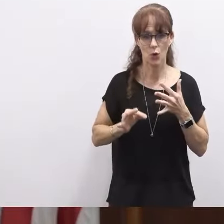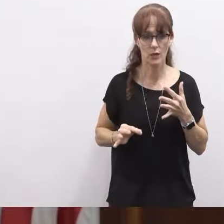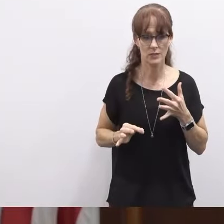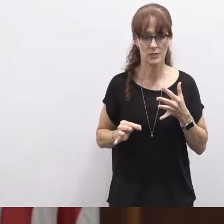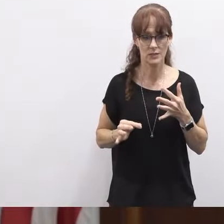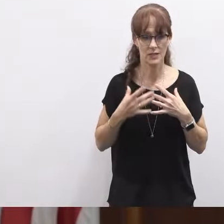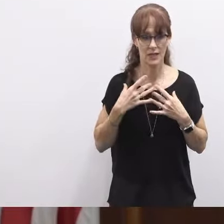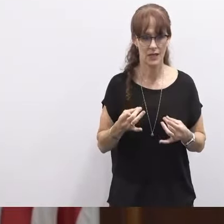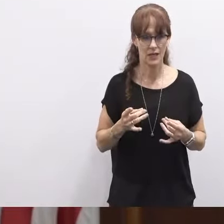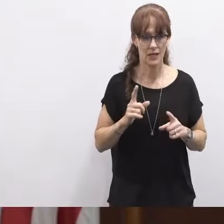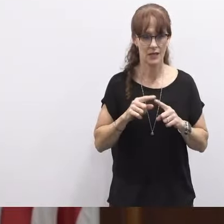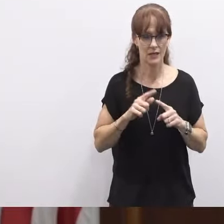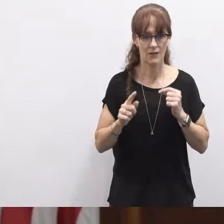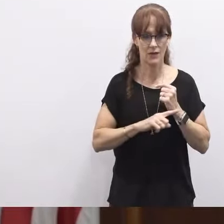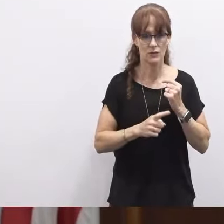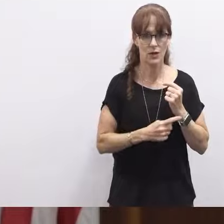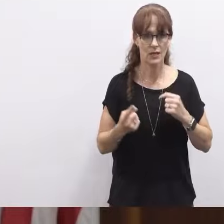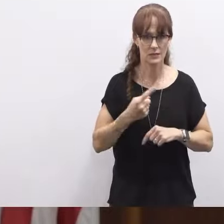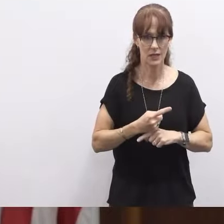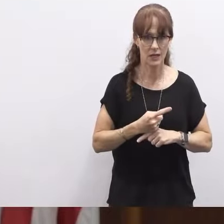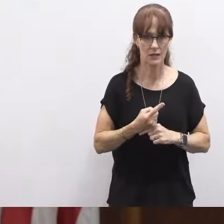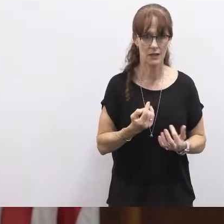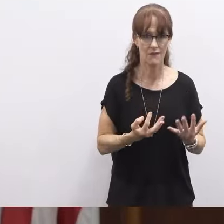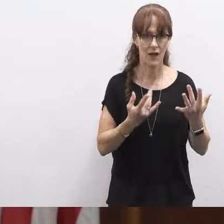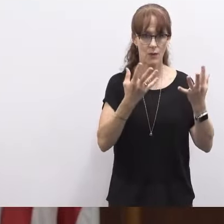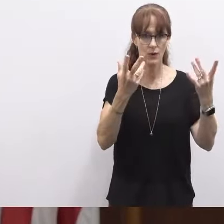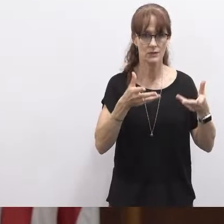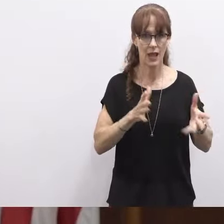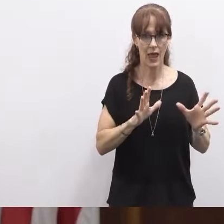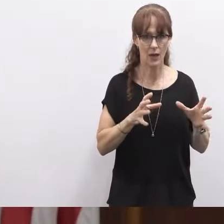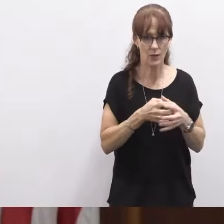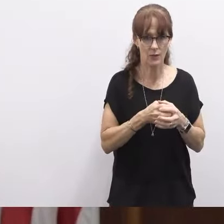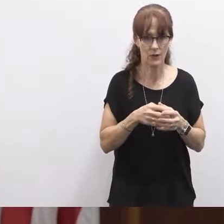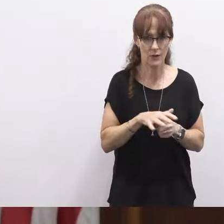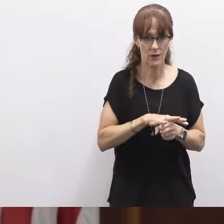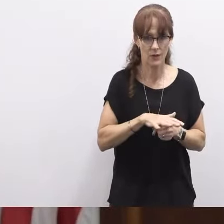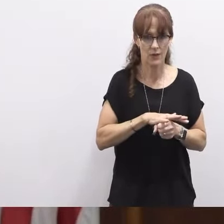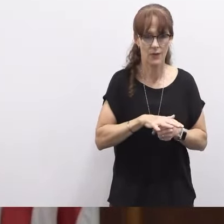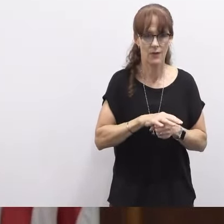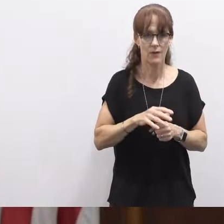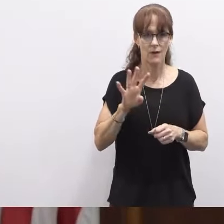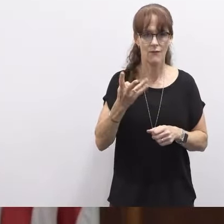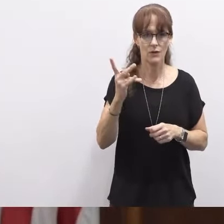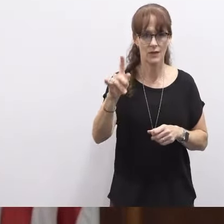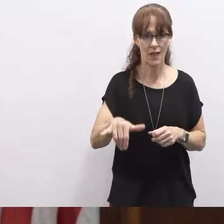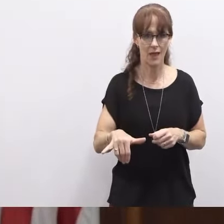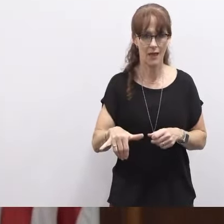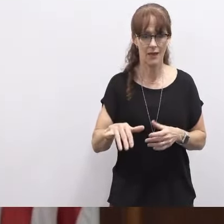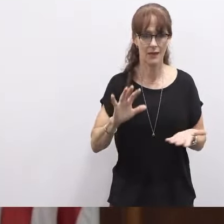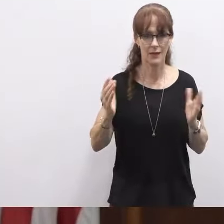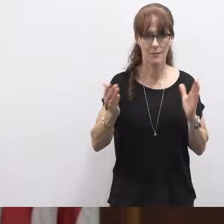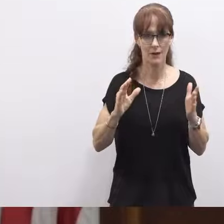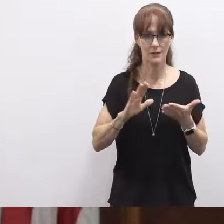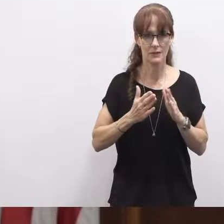It's interesting 'cause they have different trash days, fireworks are allowed in there. So it's a whole different thing on 4th of July compared to the city of Long Beach.